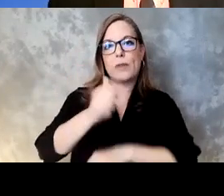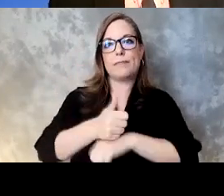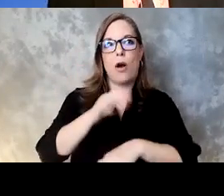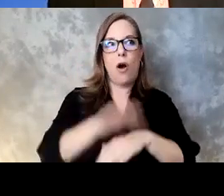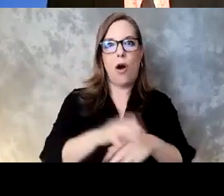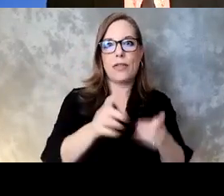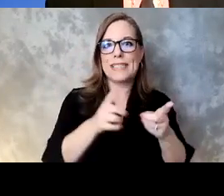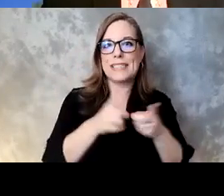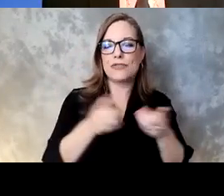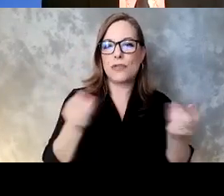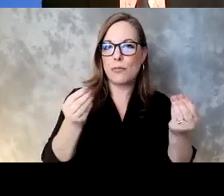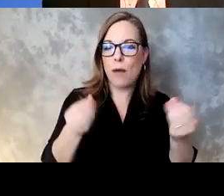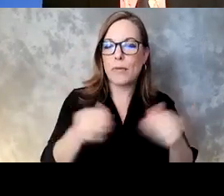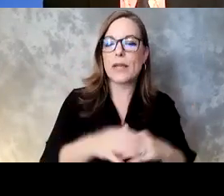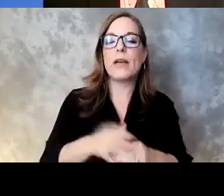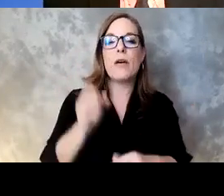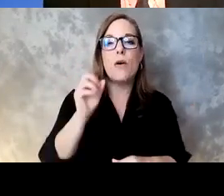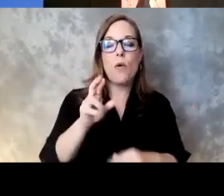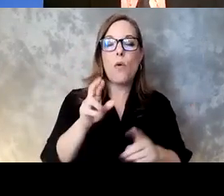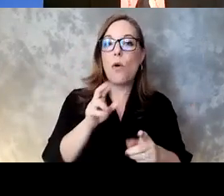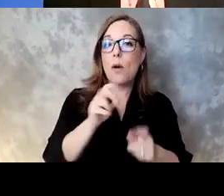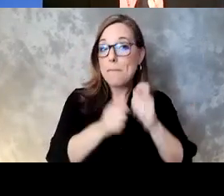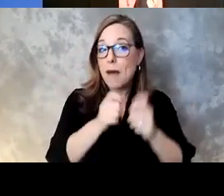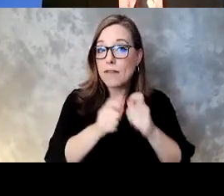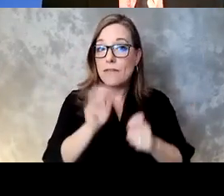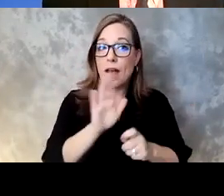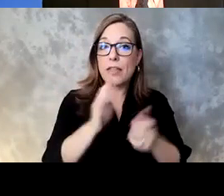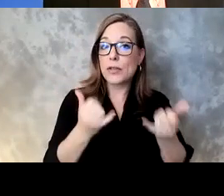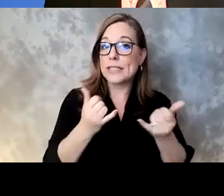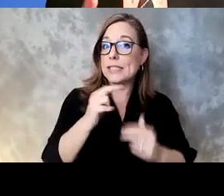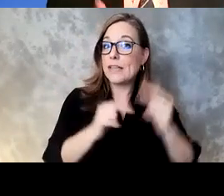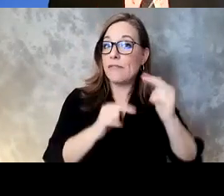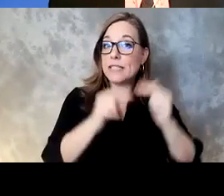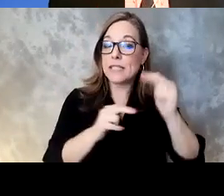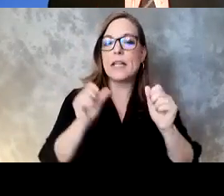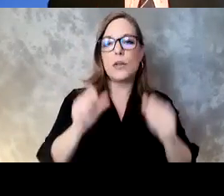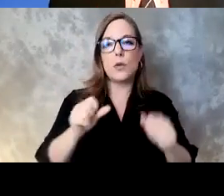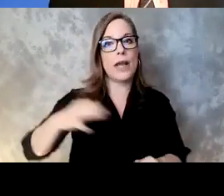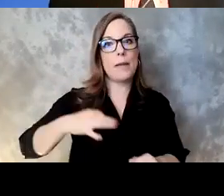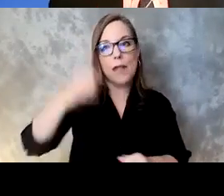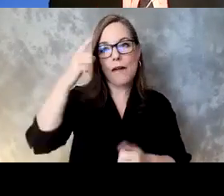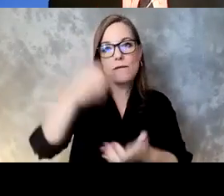or modify existing facilities. Applicants may apply for funds in advance of having a